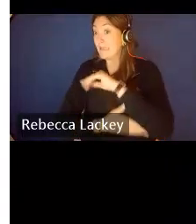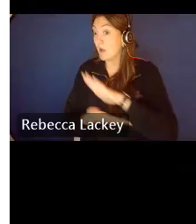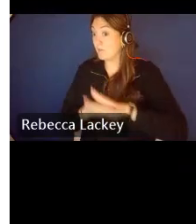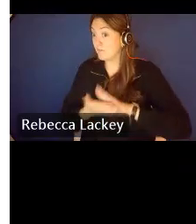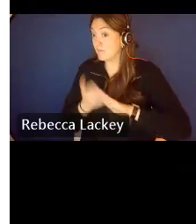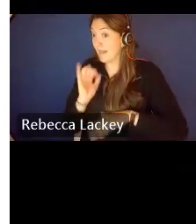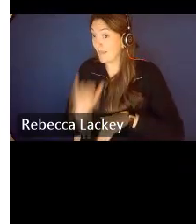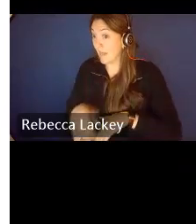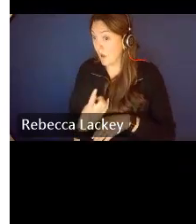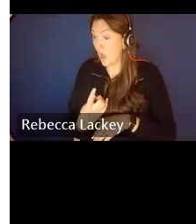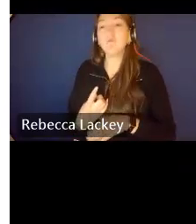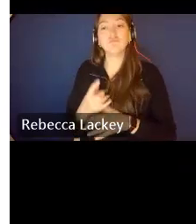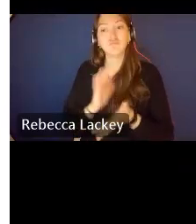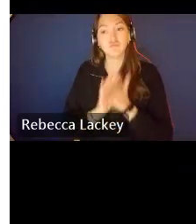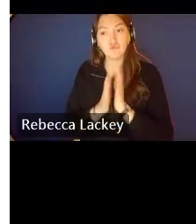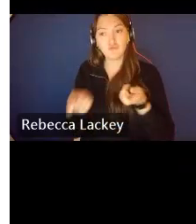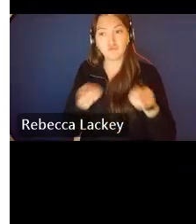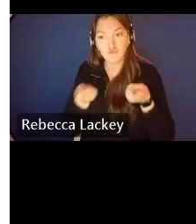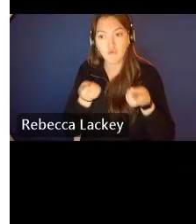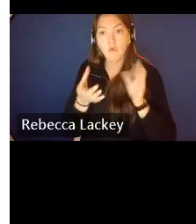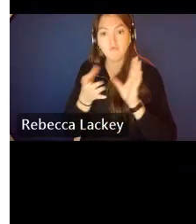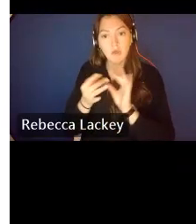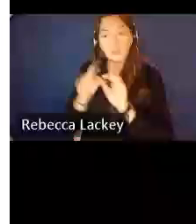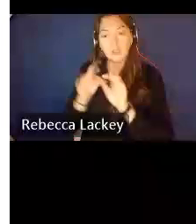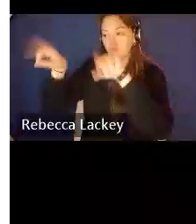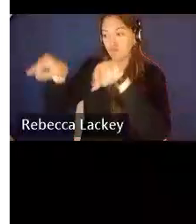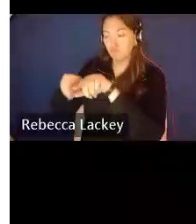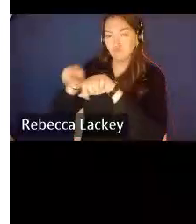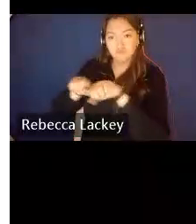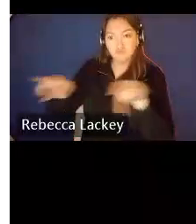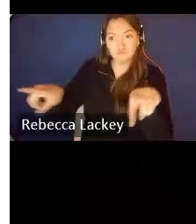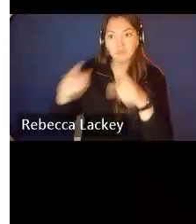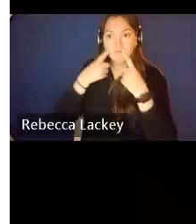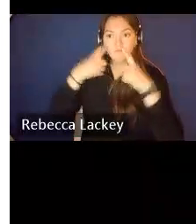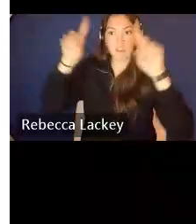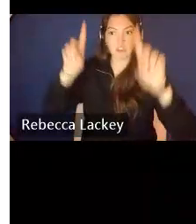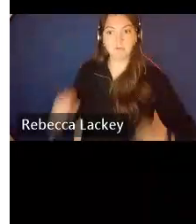it allowed traffic control and message boards to be deployed more efficiently.